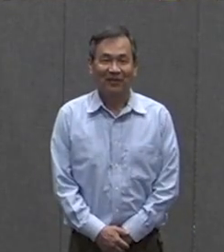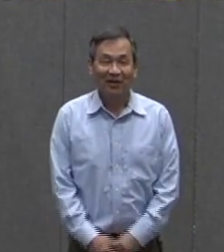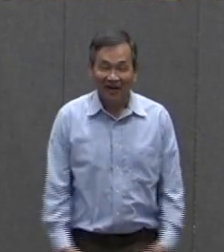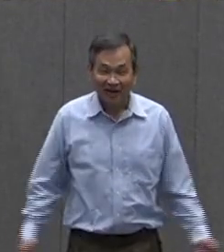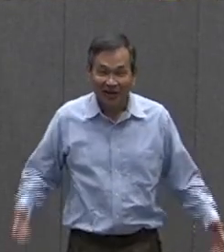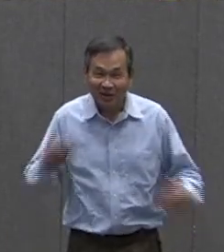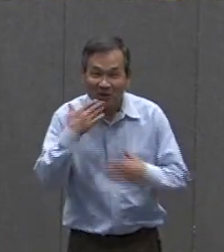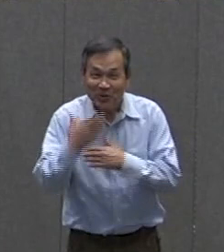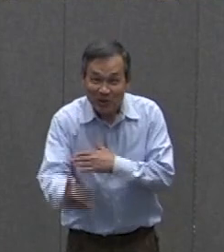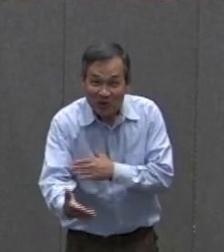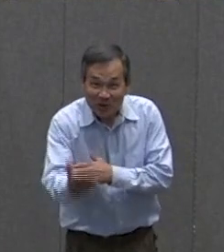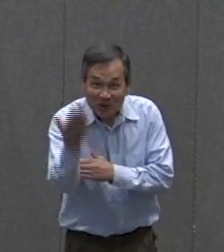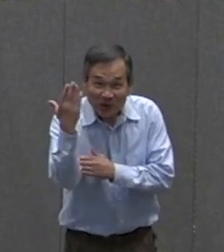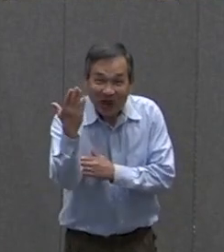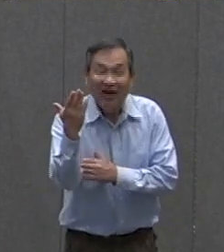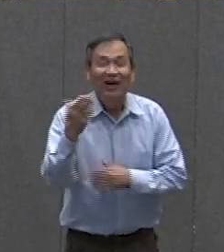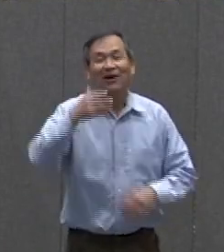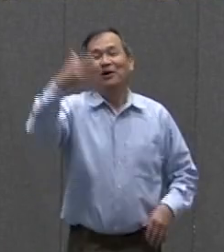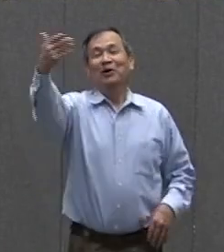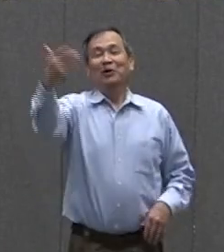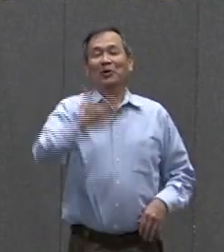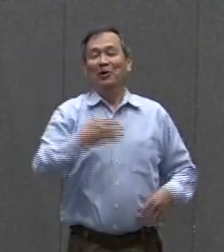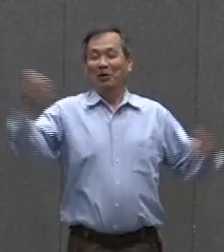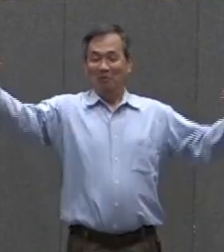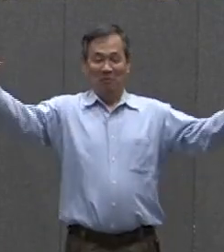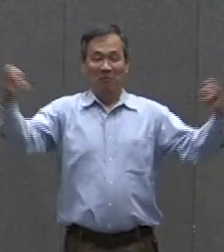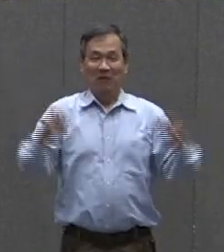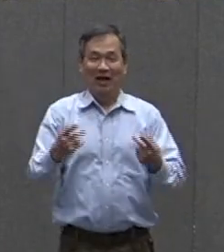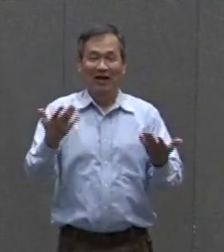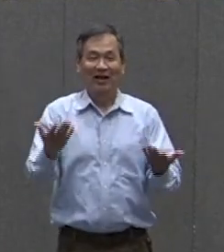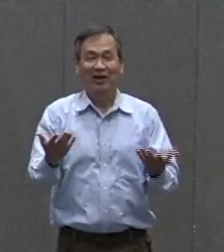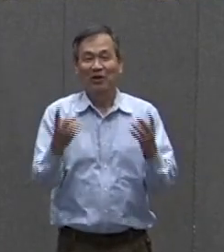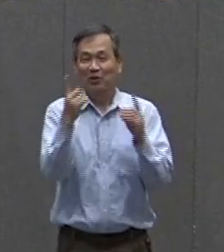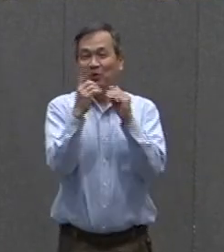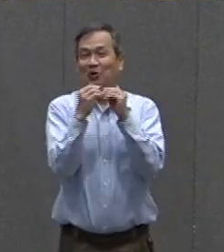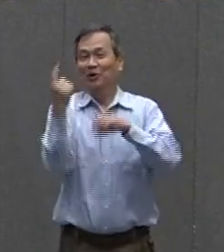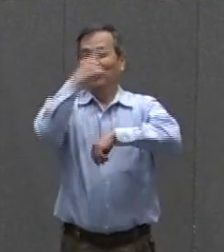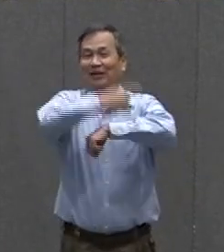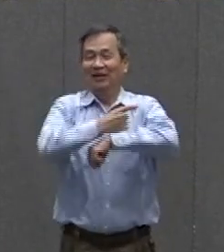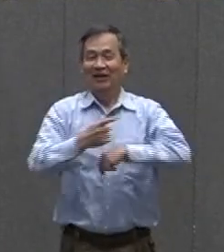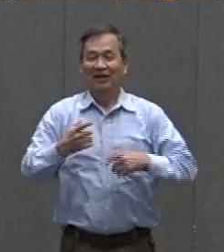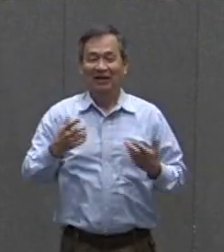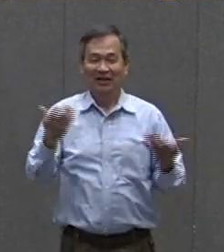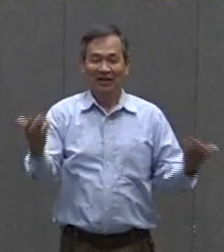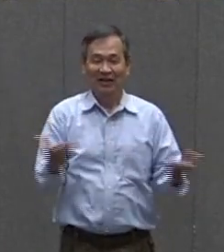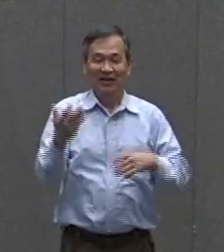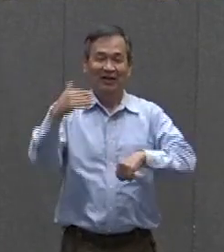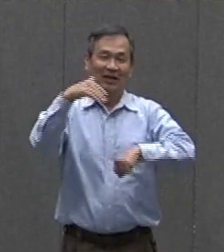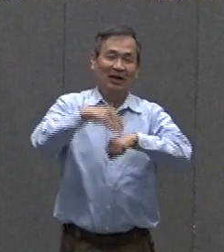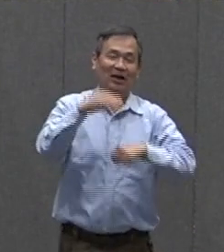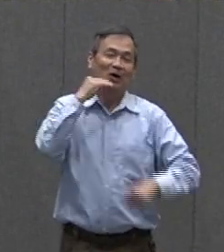Good morning everybody and welcome back to another day with APS, with @Home with APS.